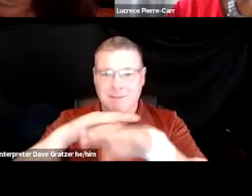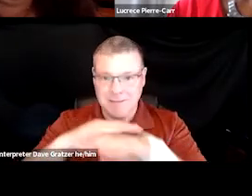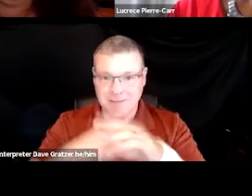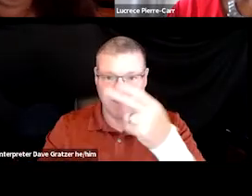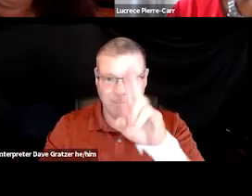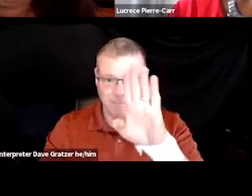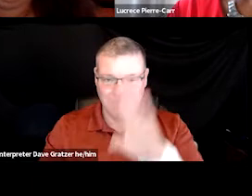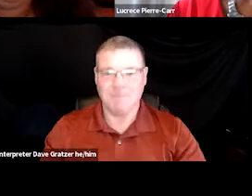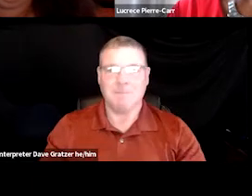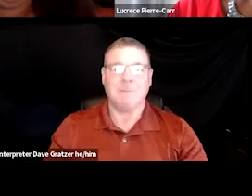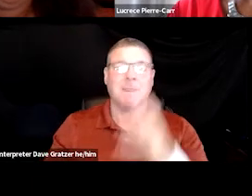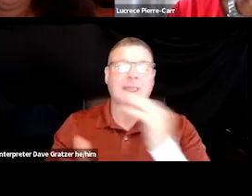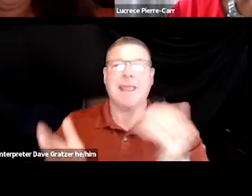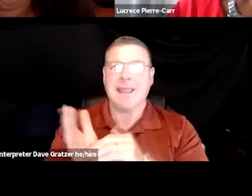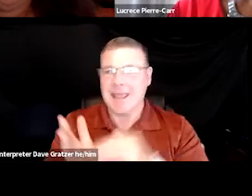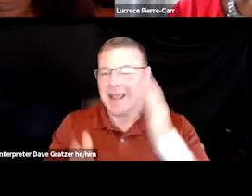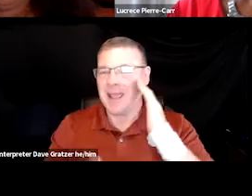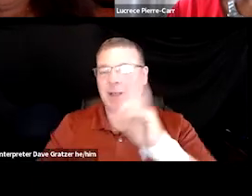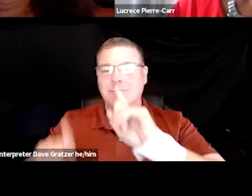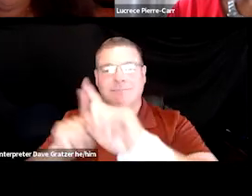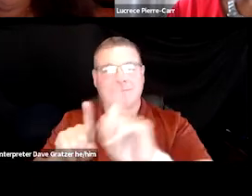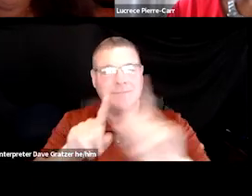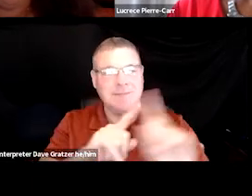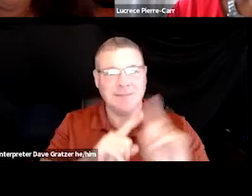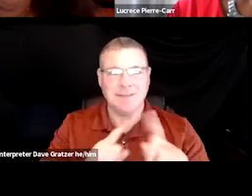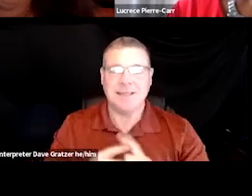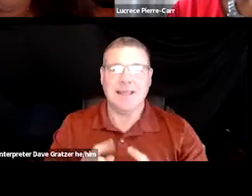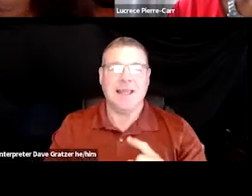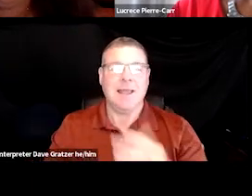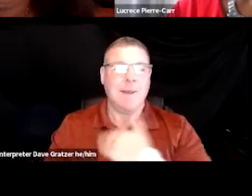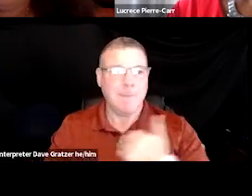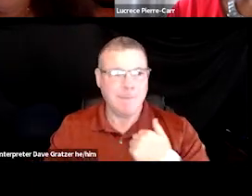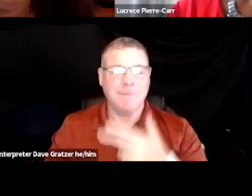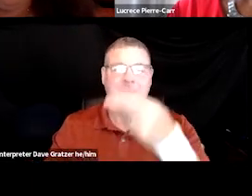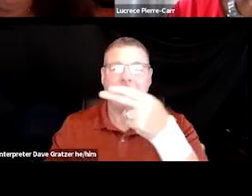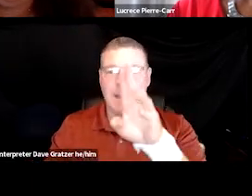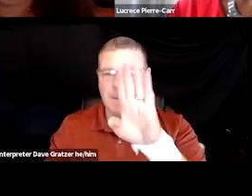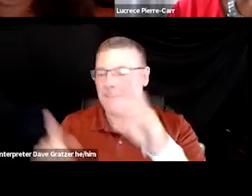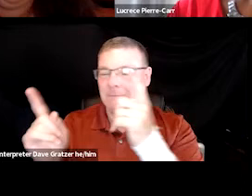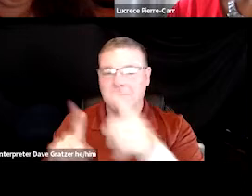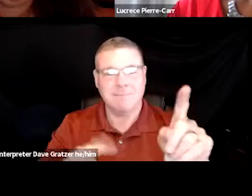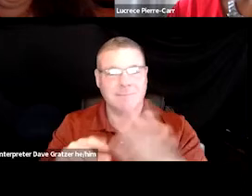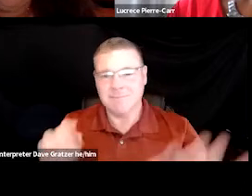And again, I know that there's various versions of this hubs happening everywhere across the US.